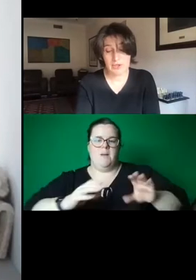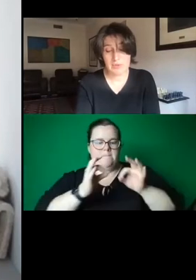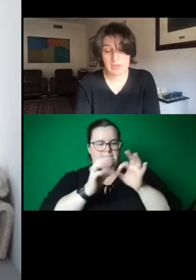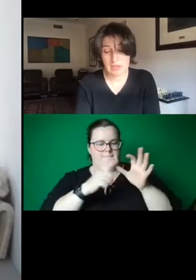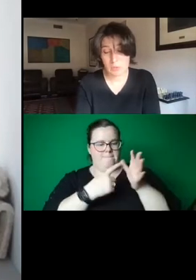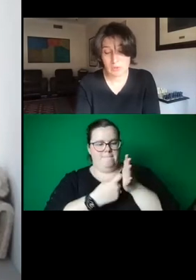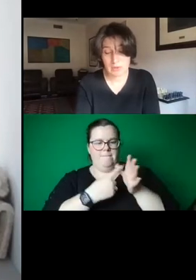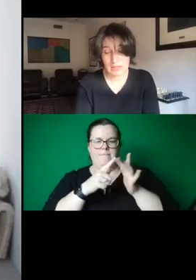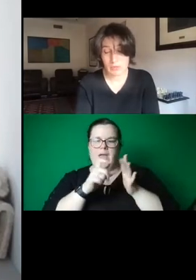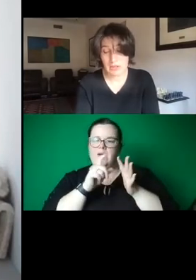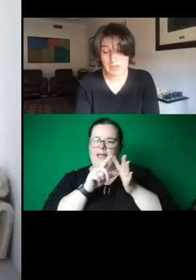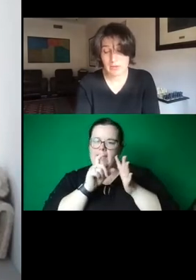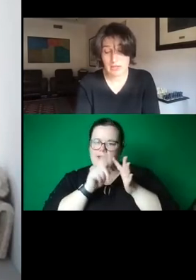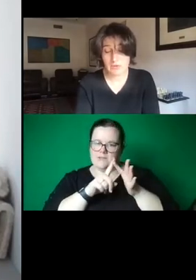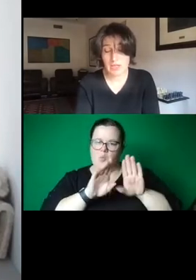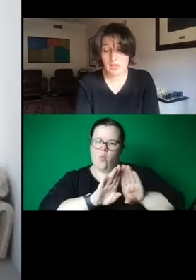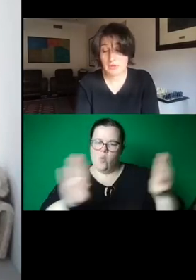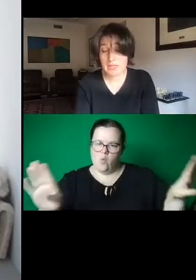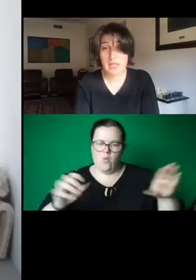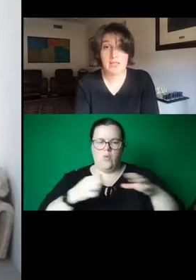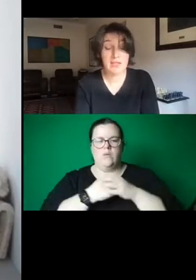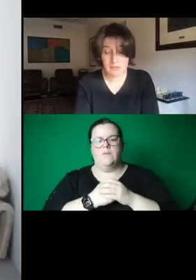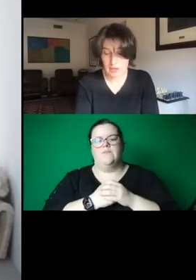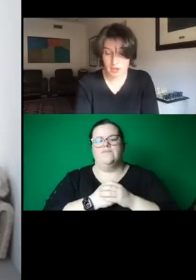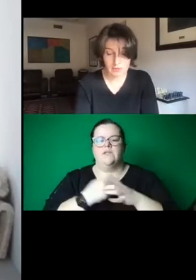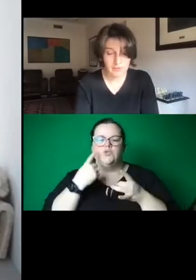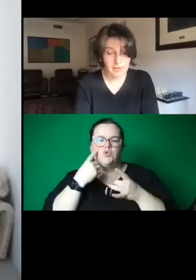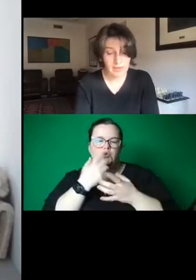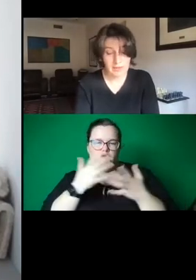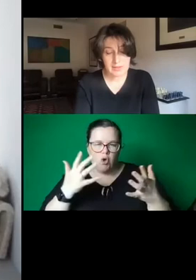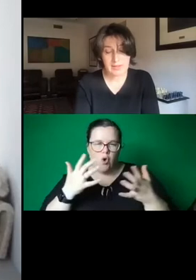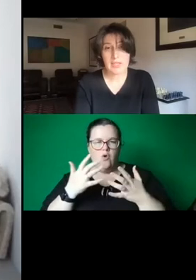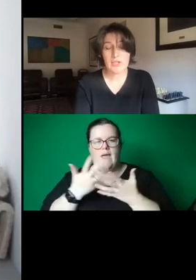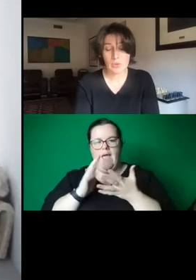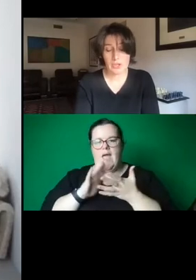around the world as well as the rise of the cult of stalin in russia this installation questions